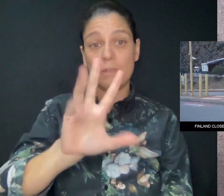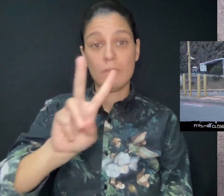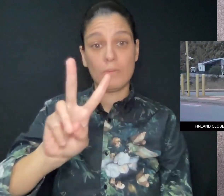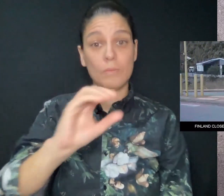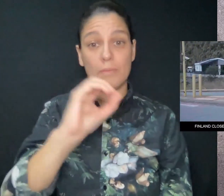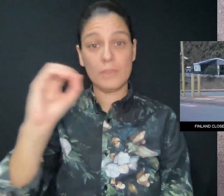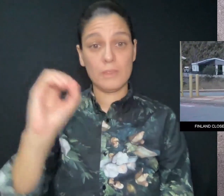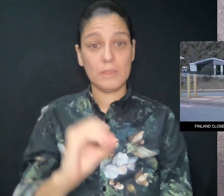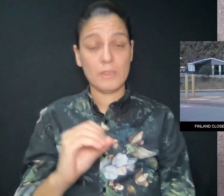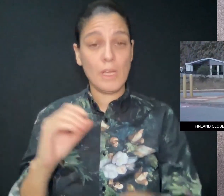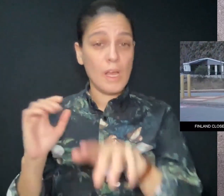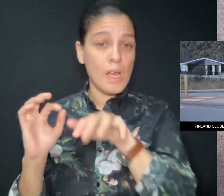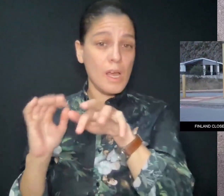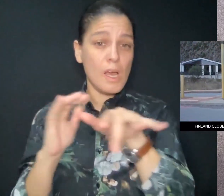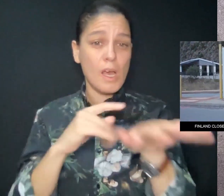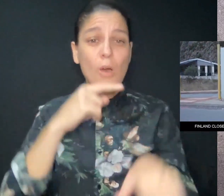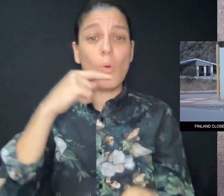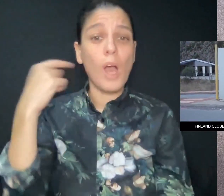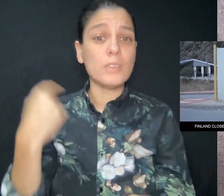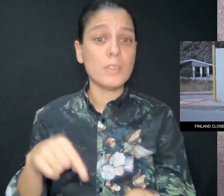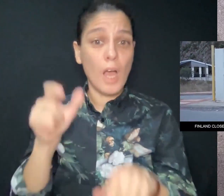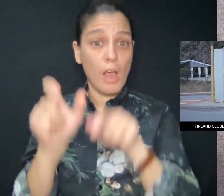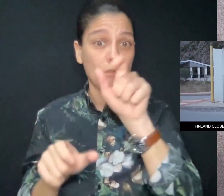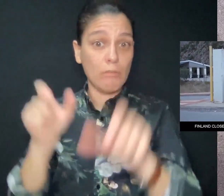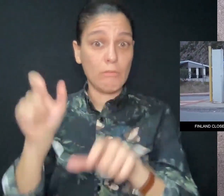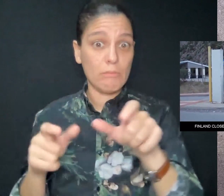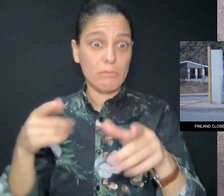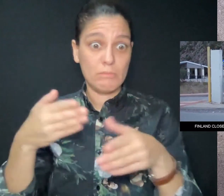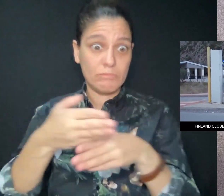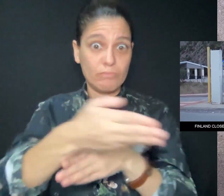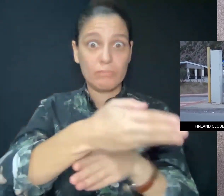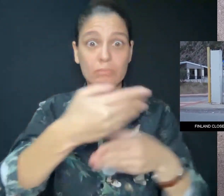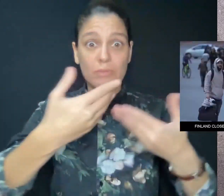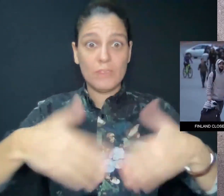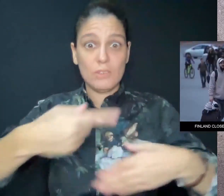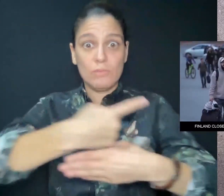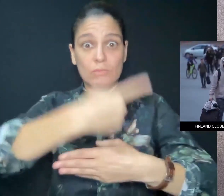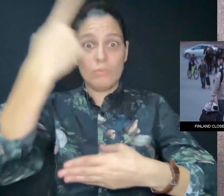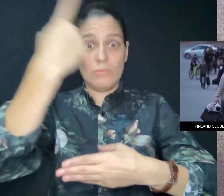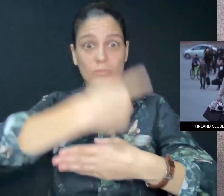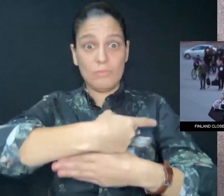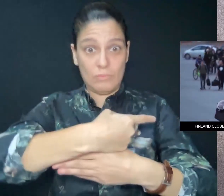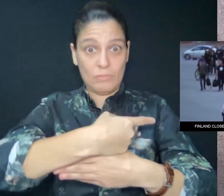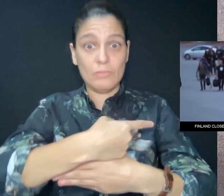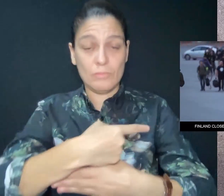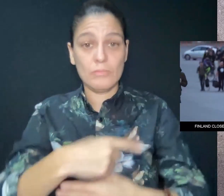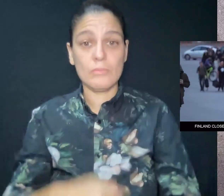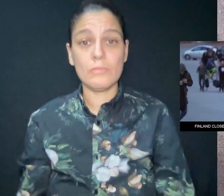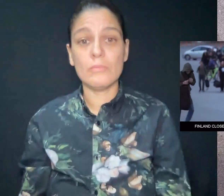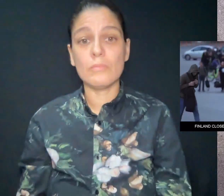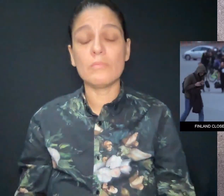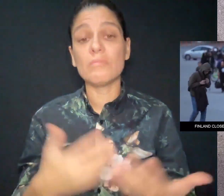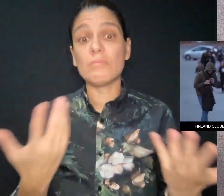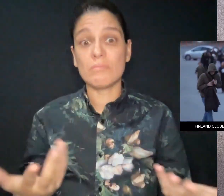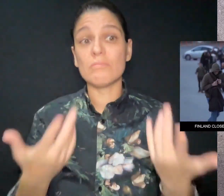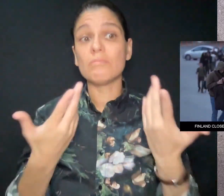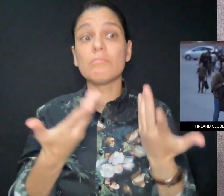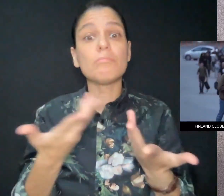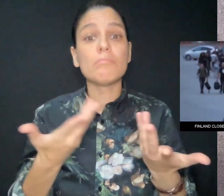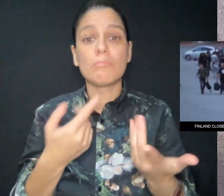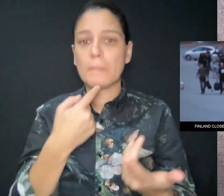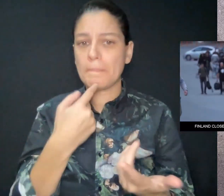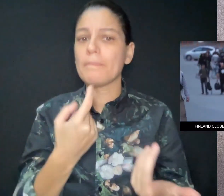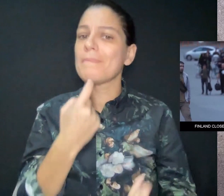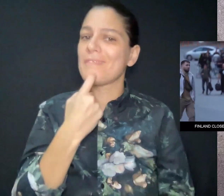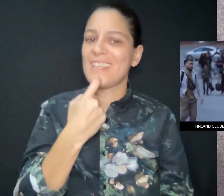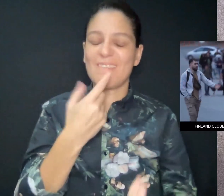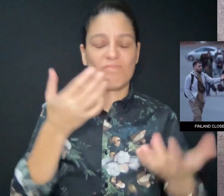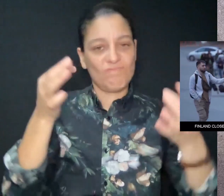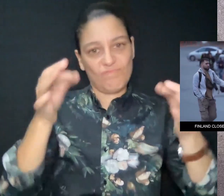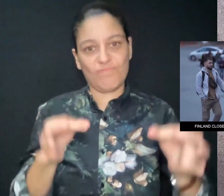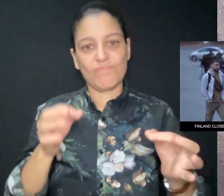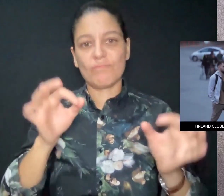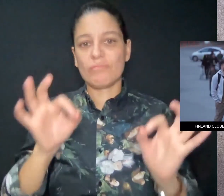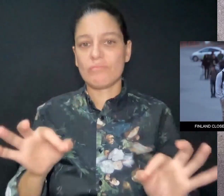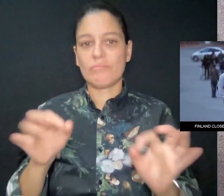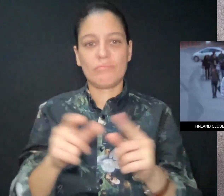Finland has reported a 152% increase in Russians crossing the border as a result Finland has